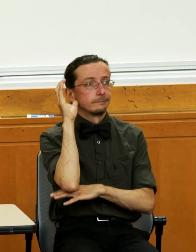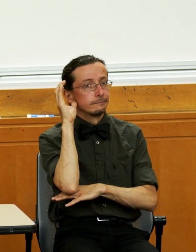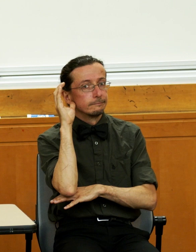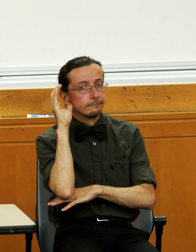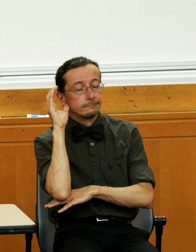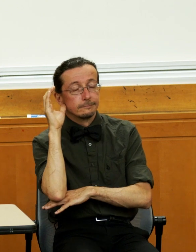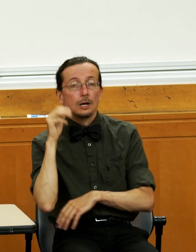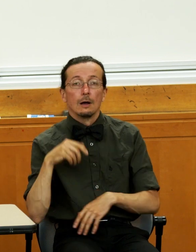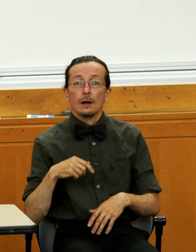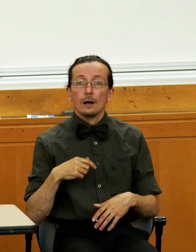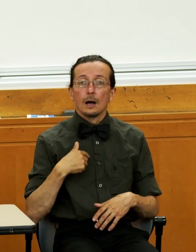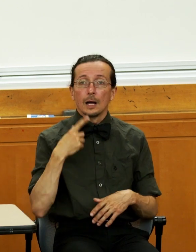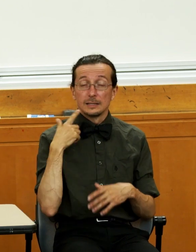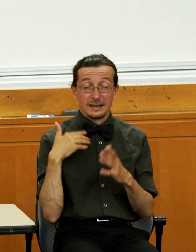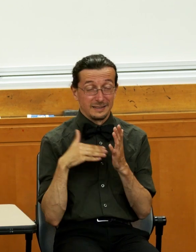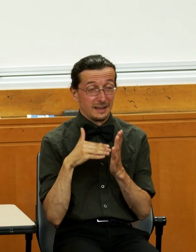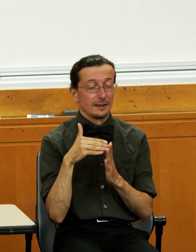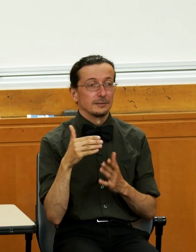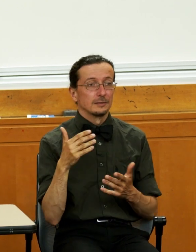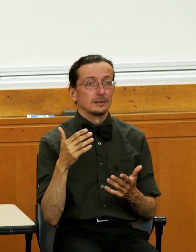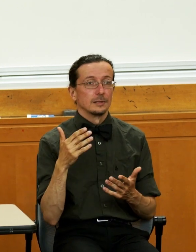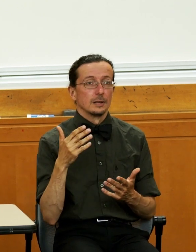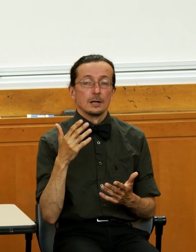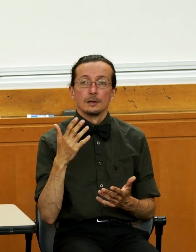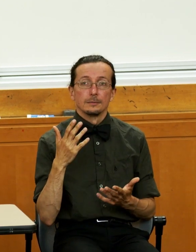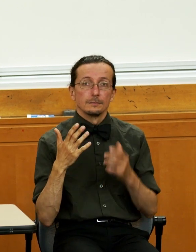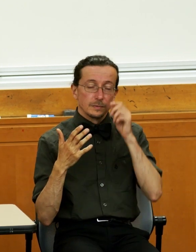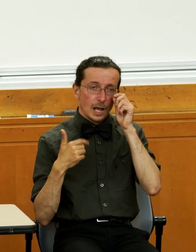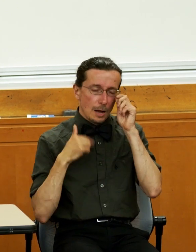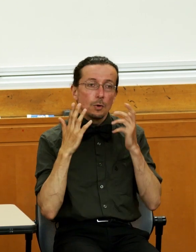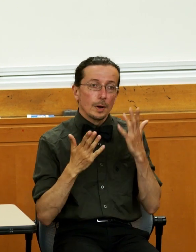I say this a lot, I'll probably be burned at the clinical stake, I really, really,